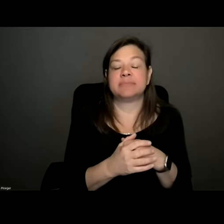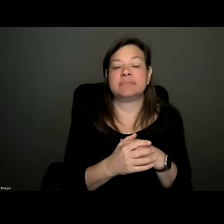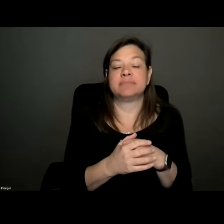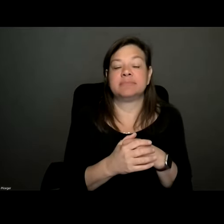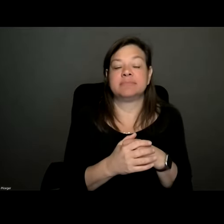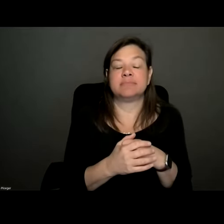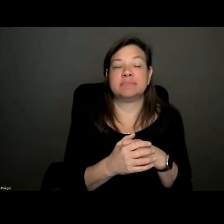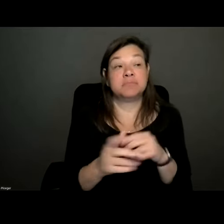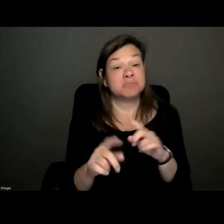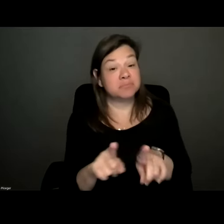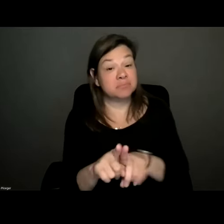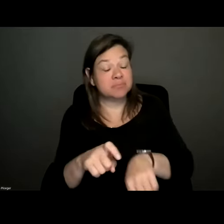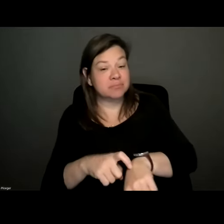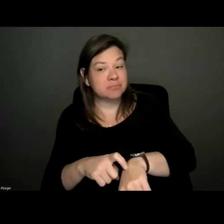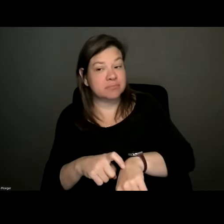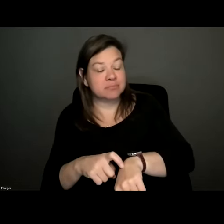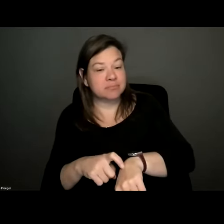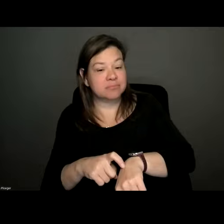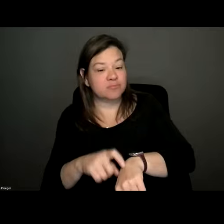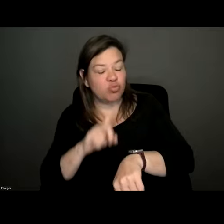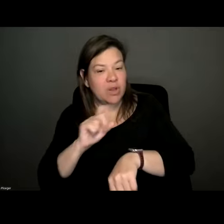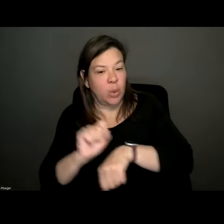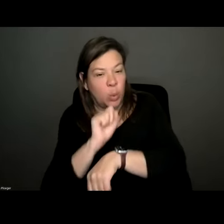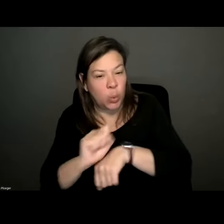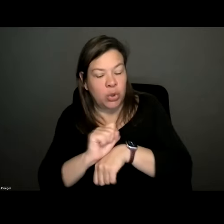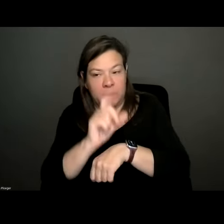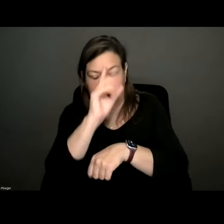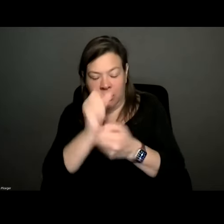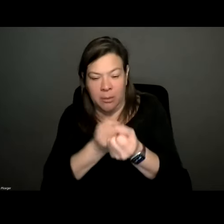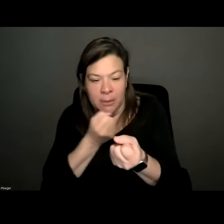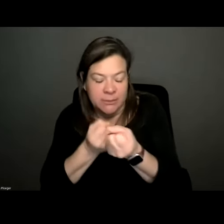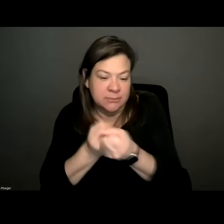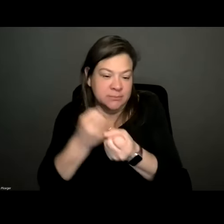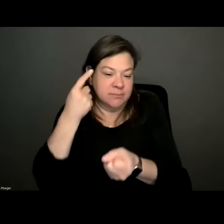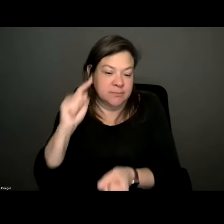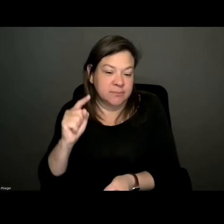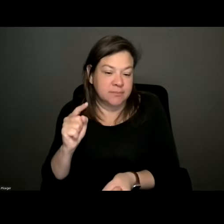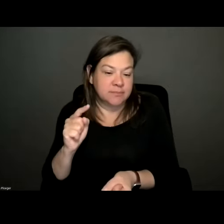but at the same time, really working and advocating for these spaces